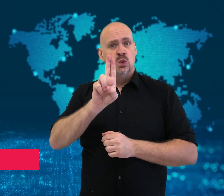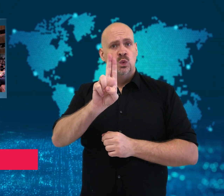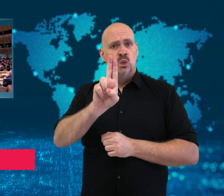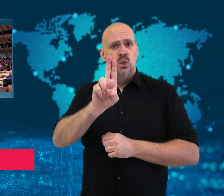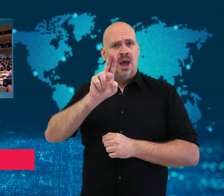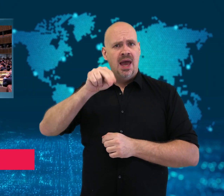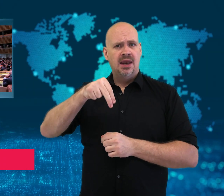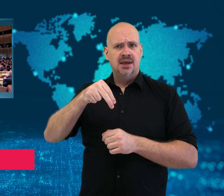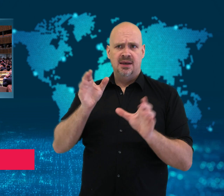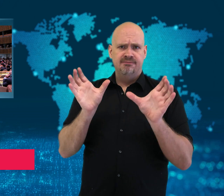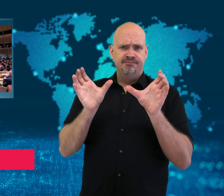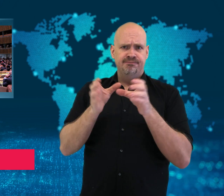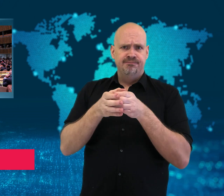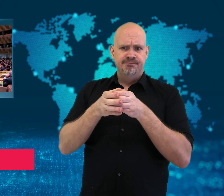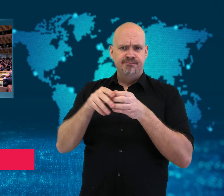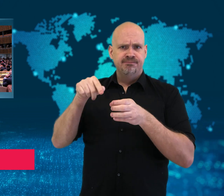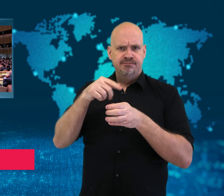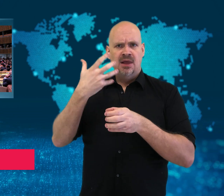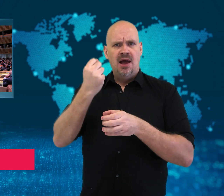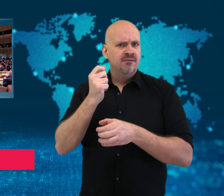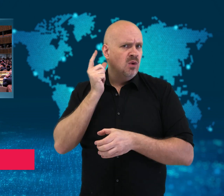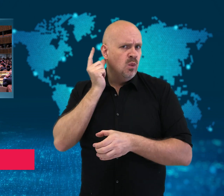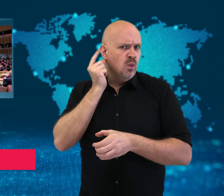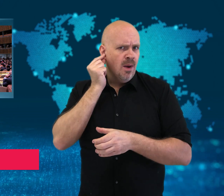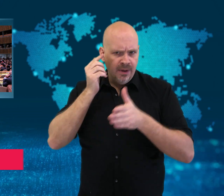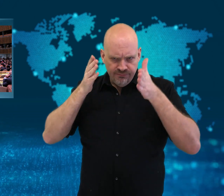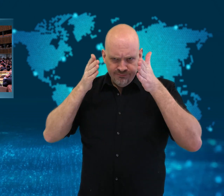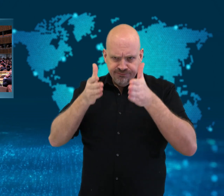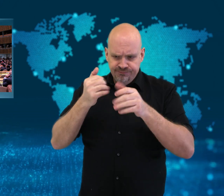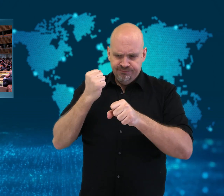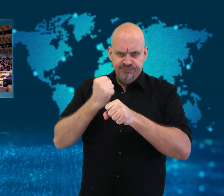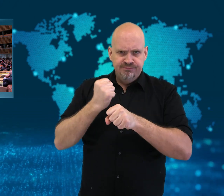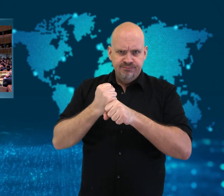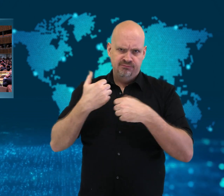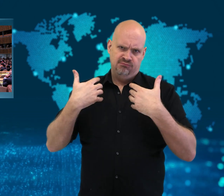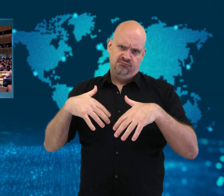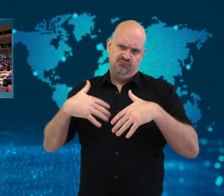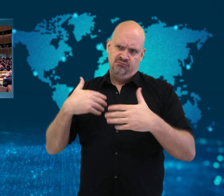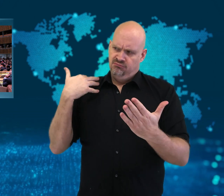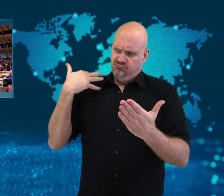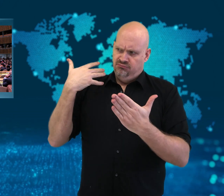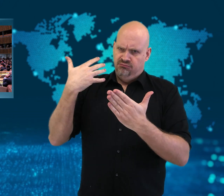[Gavin]: United Nations (UN) Women,